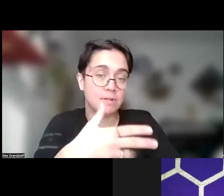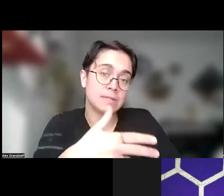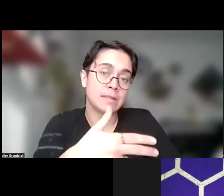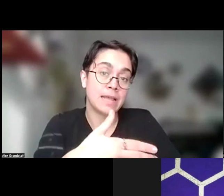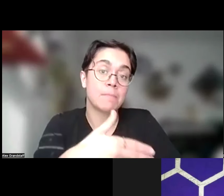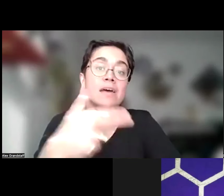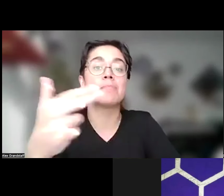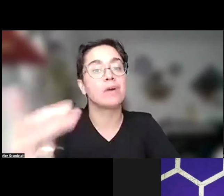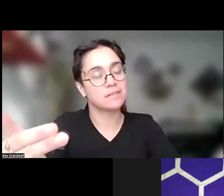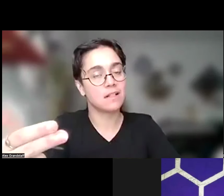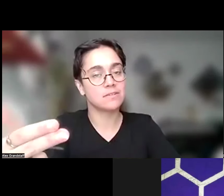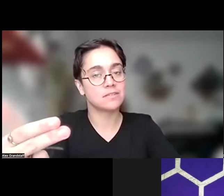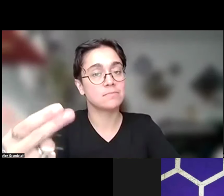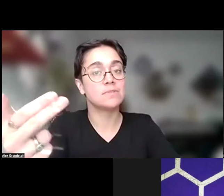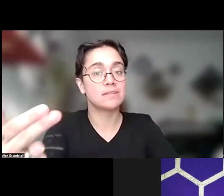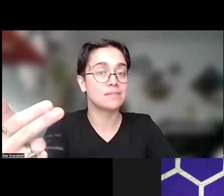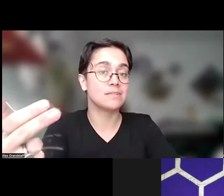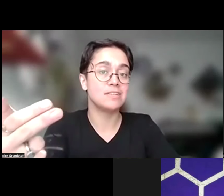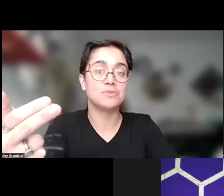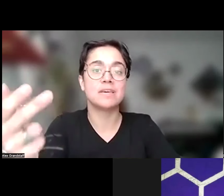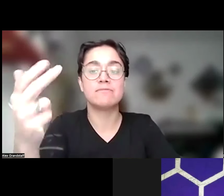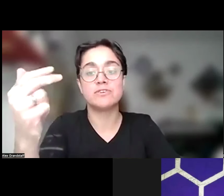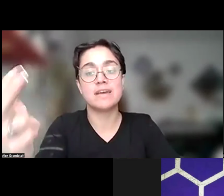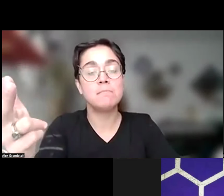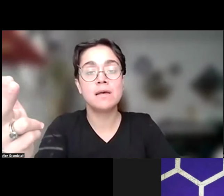That is where someone calls the representative and delivers a message